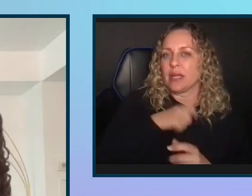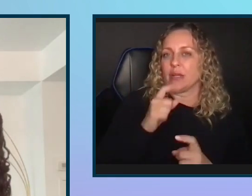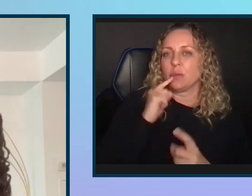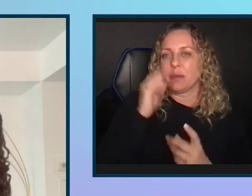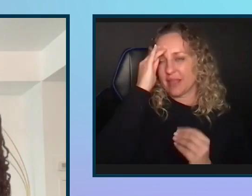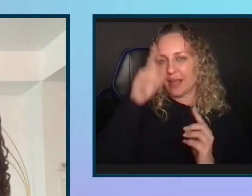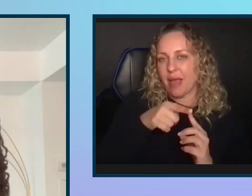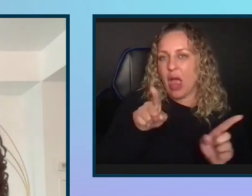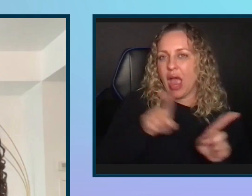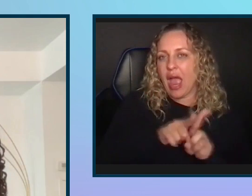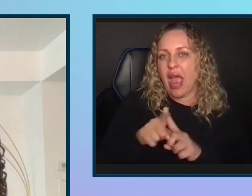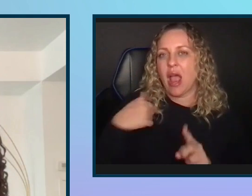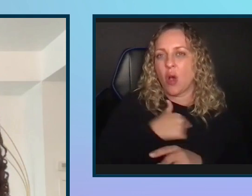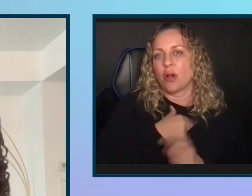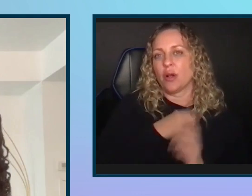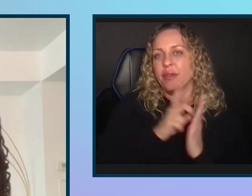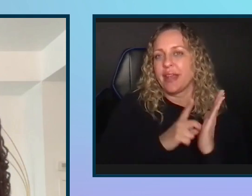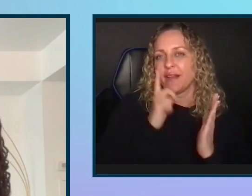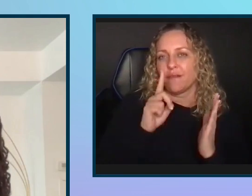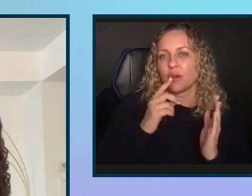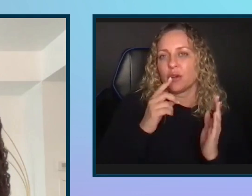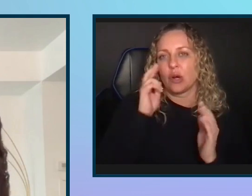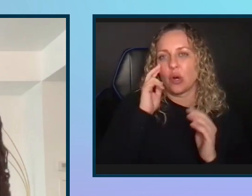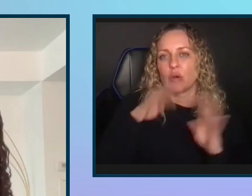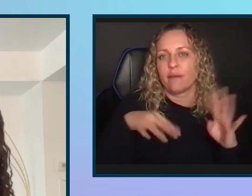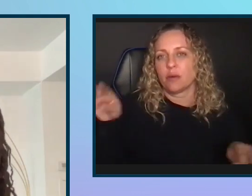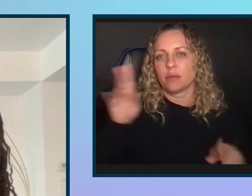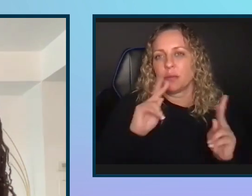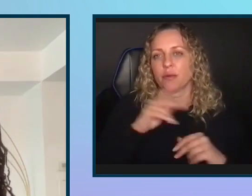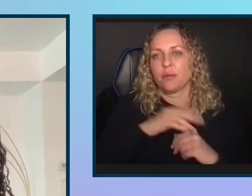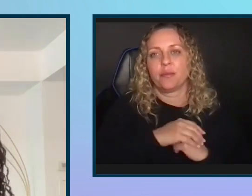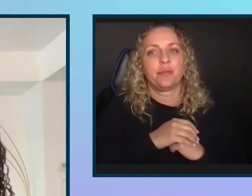as we are designing for neurodivergent people. Yeah, absolutely.